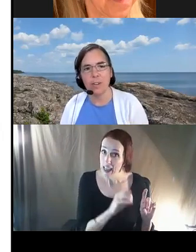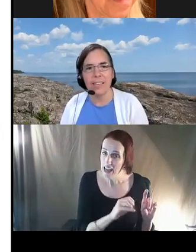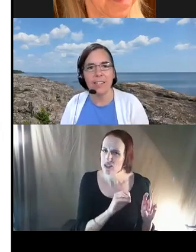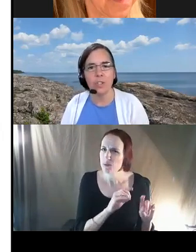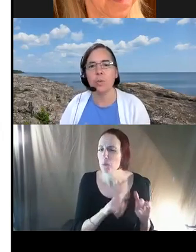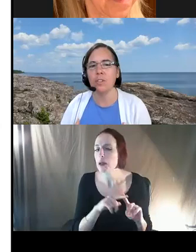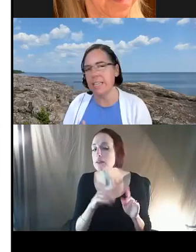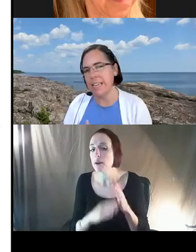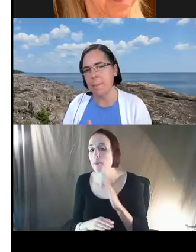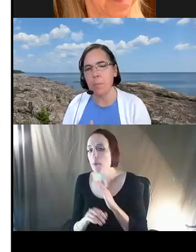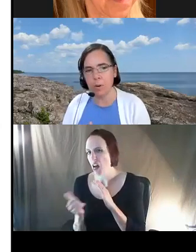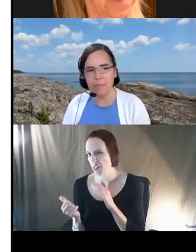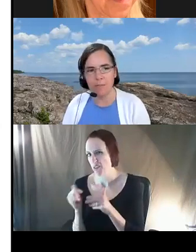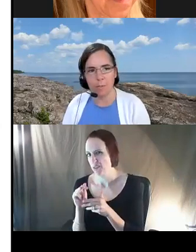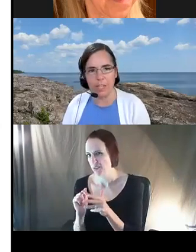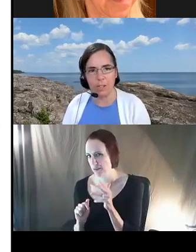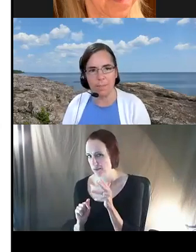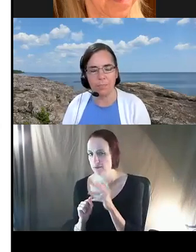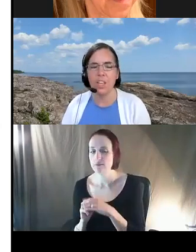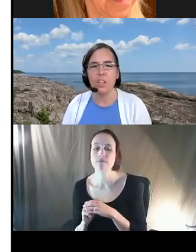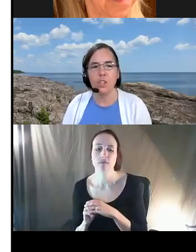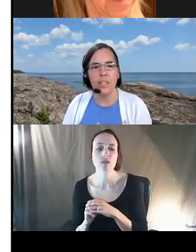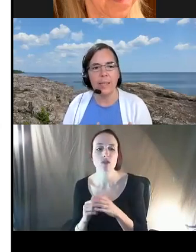in the handouts where you can get more information.